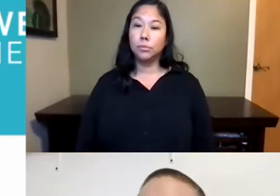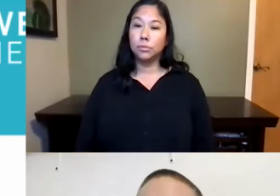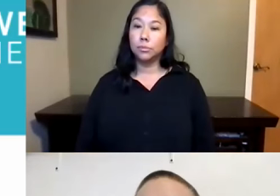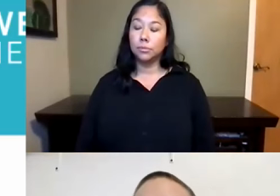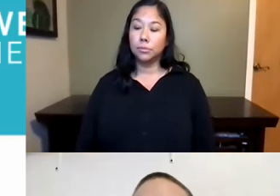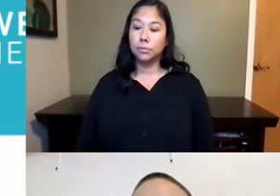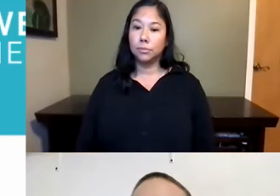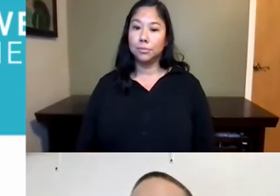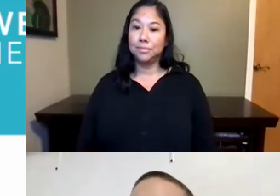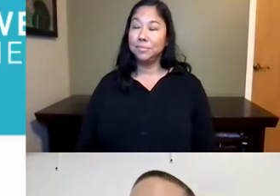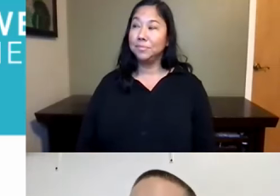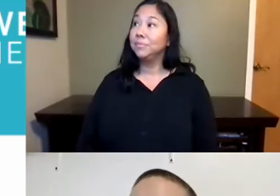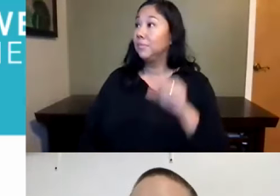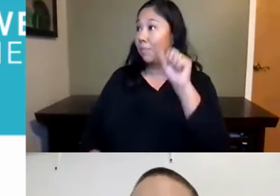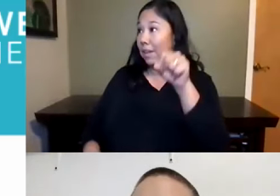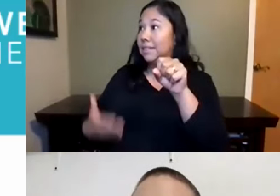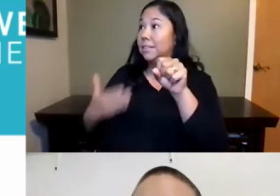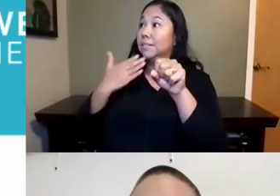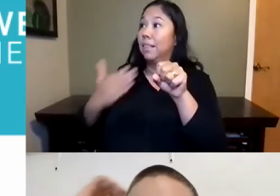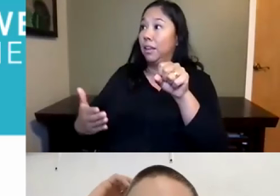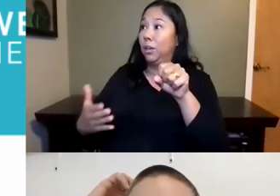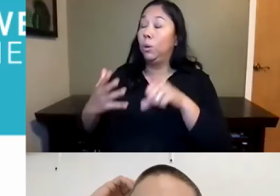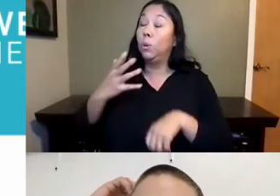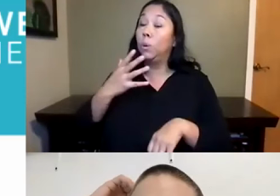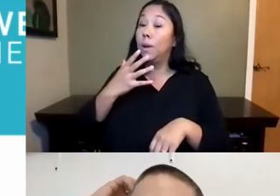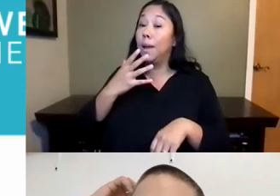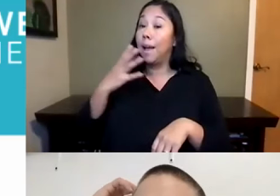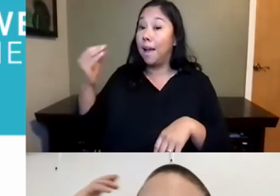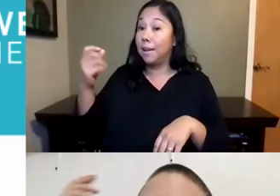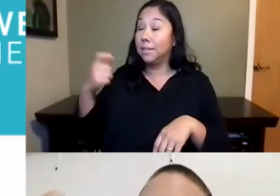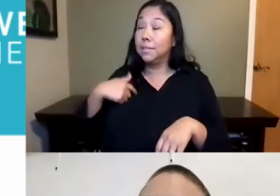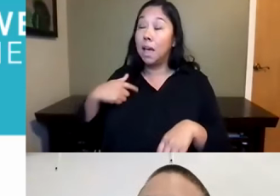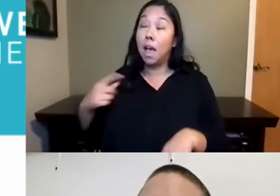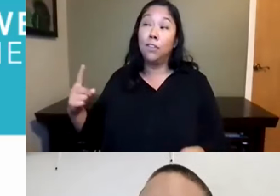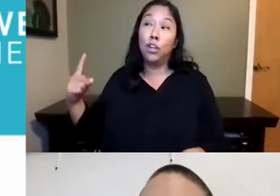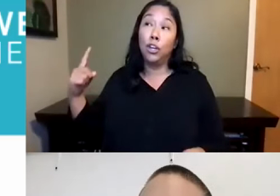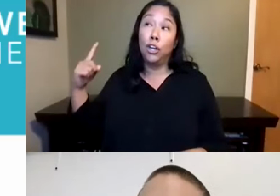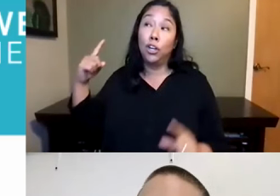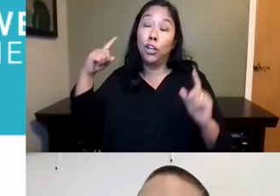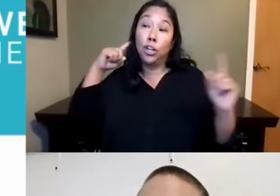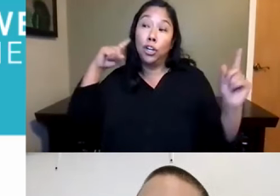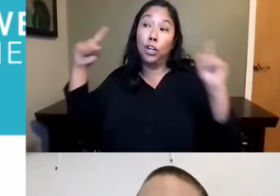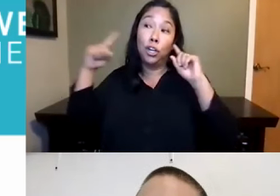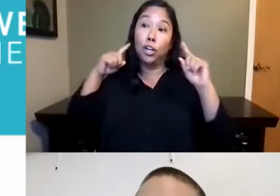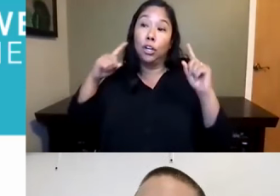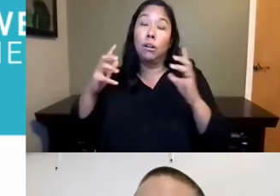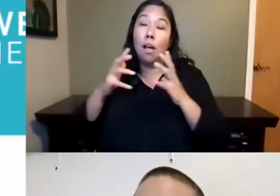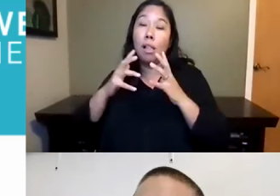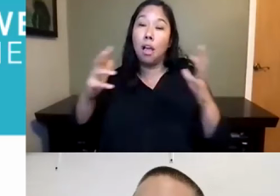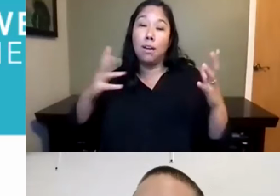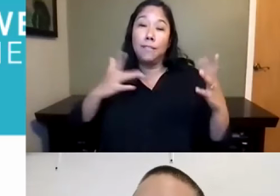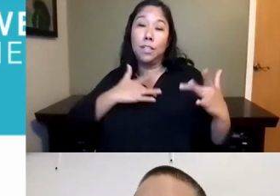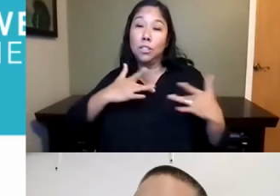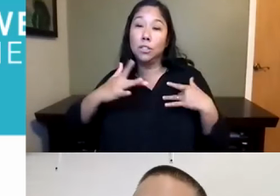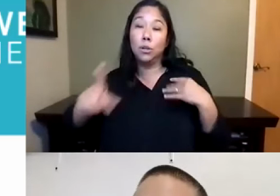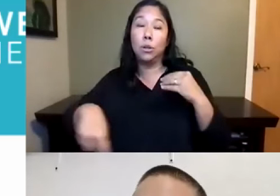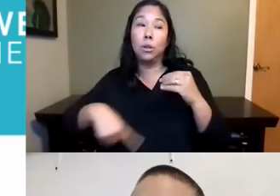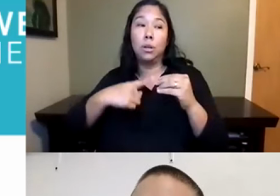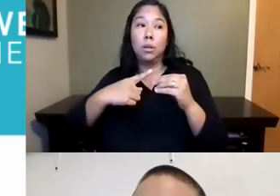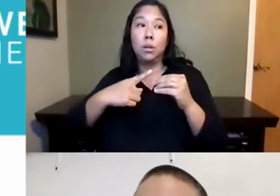Yes, thank you. I've also heard a lot of concern about the decision whether or not